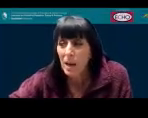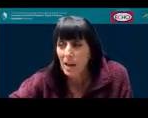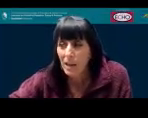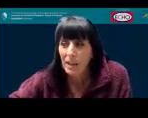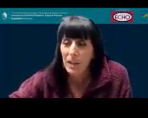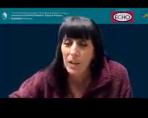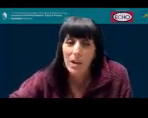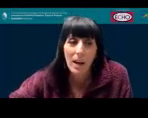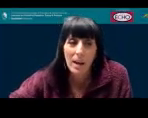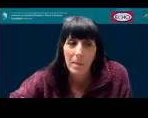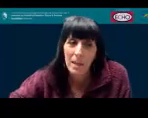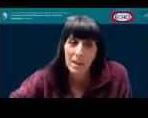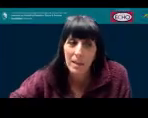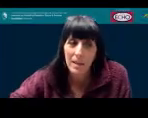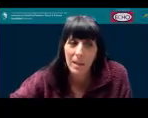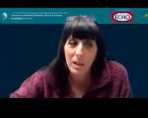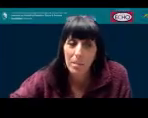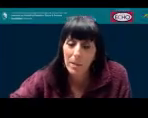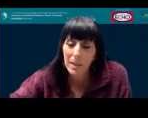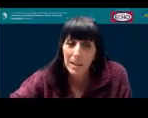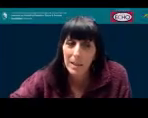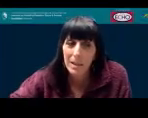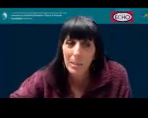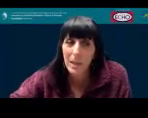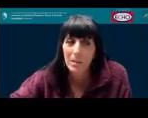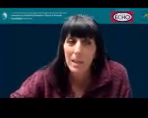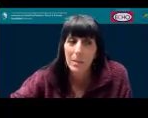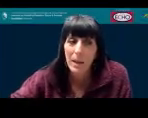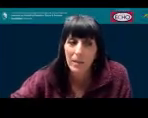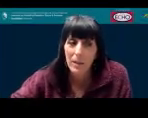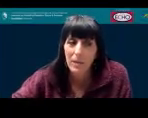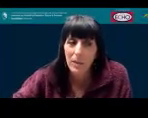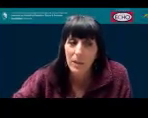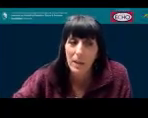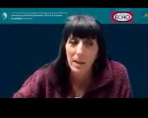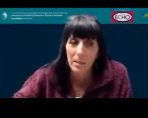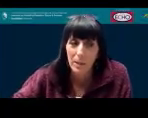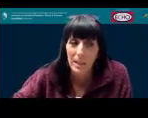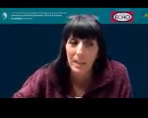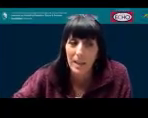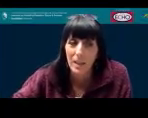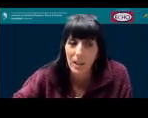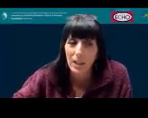are in this session. Please just be respectful for the presenter.